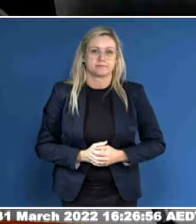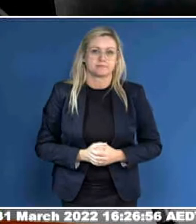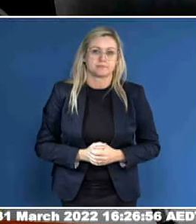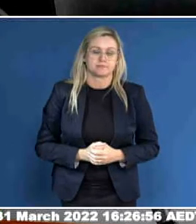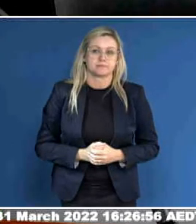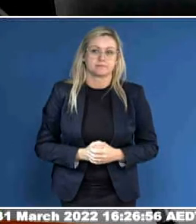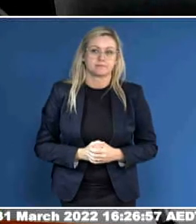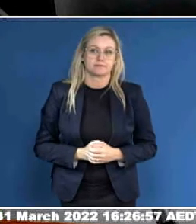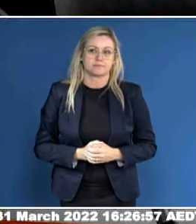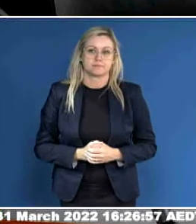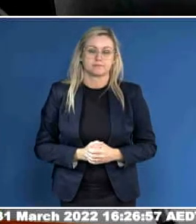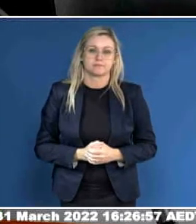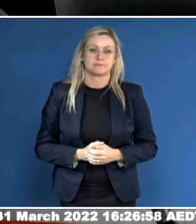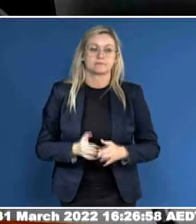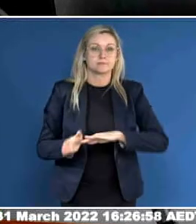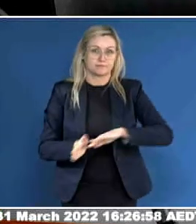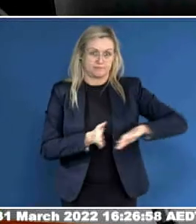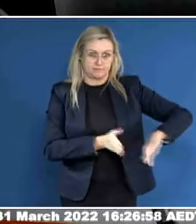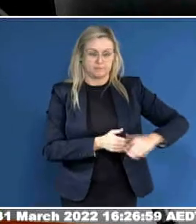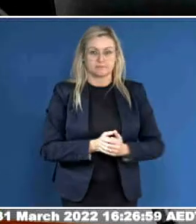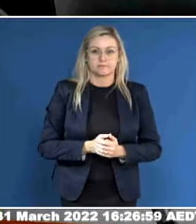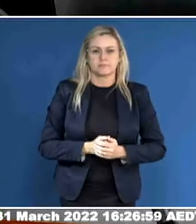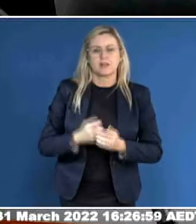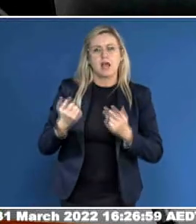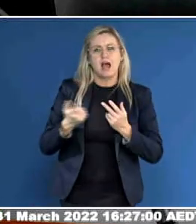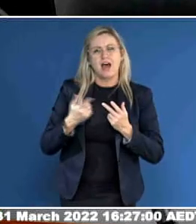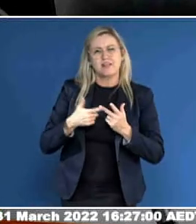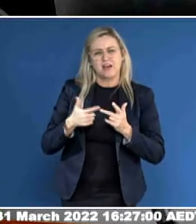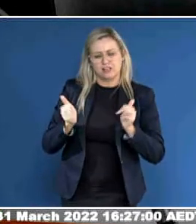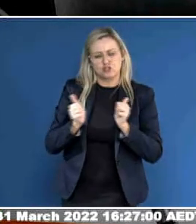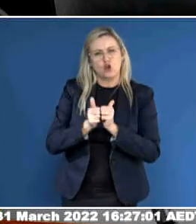And, Chair, there are some additional documents with respect to the Niky